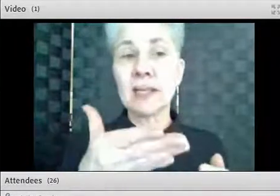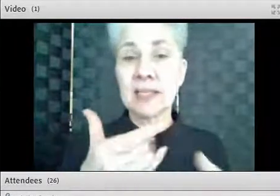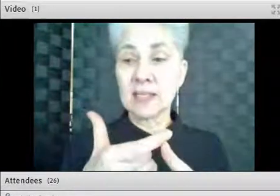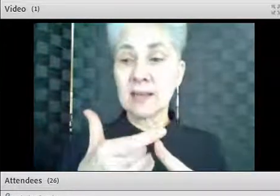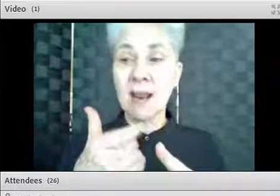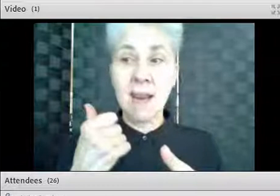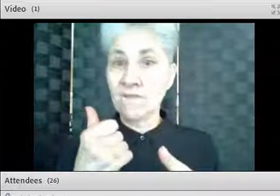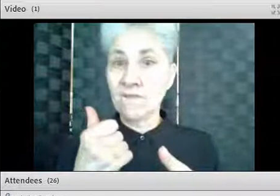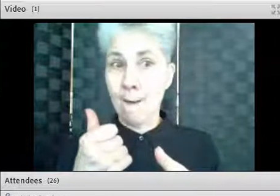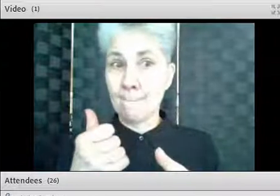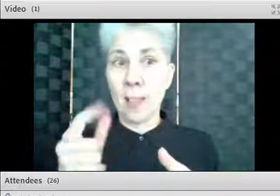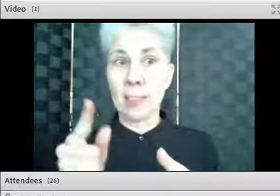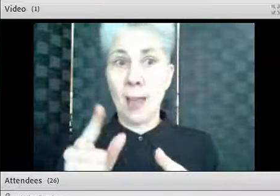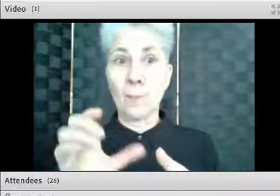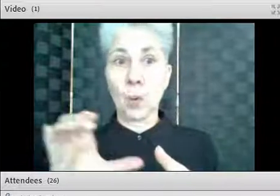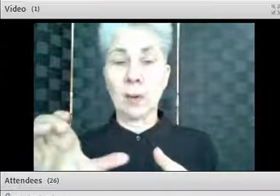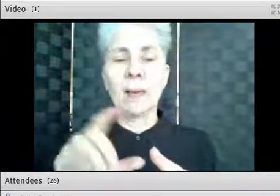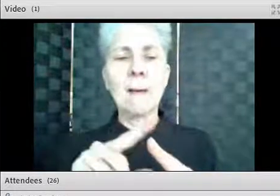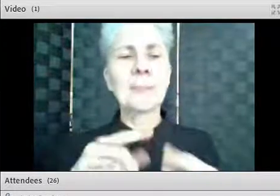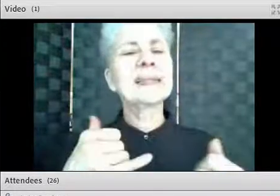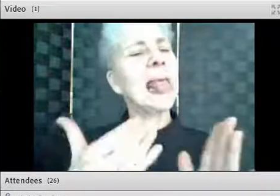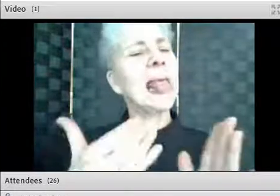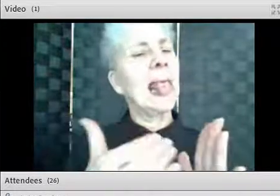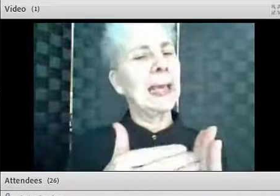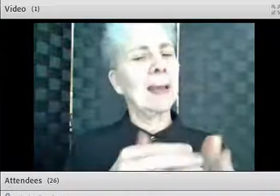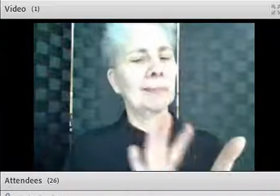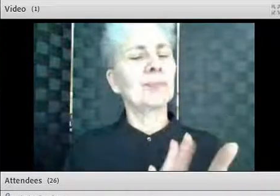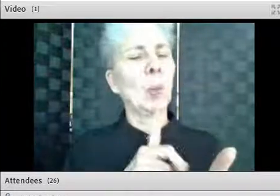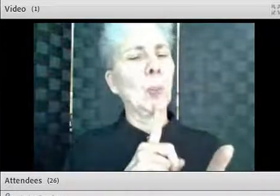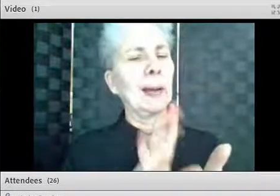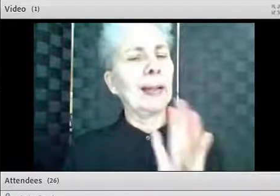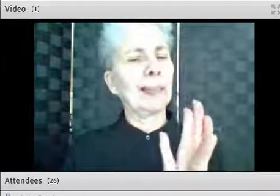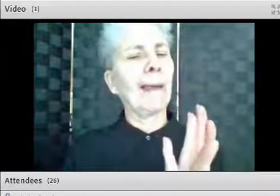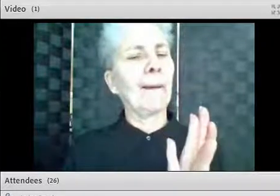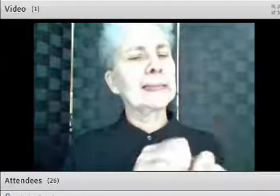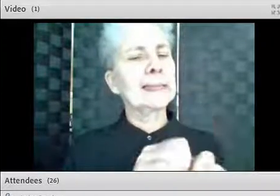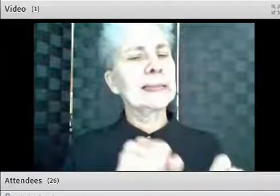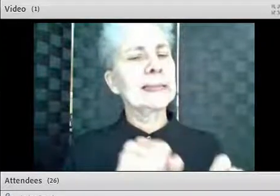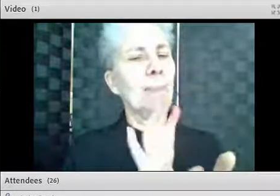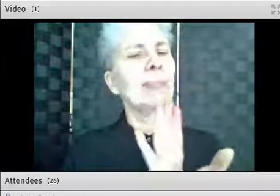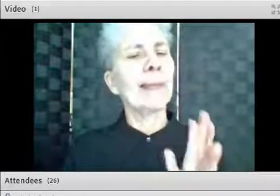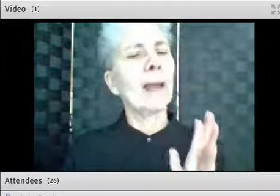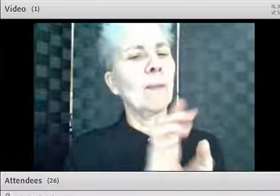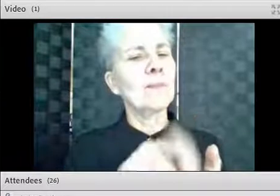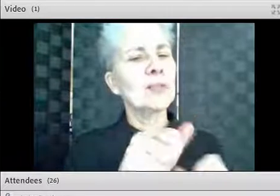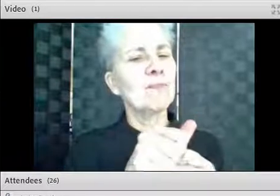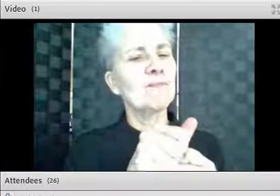once again, their classification system. So we have to keep that in mind. So they make the decisions.